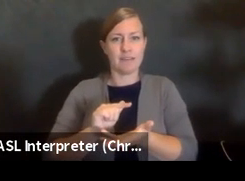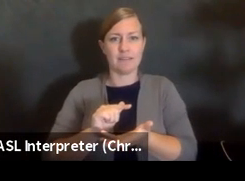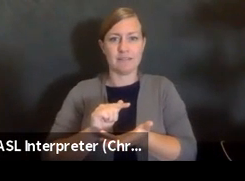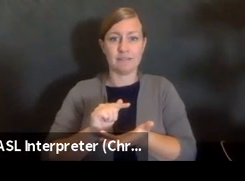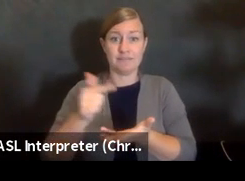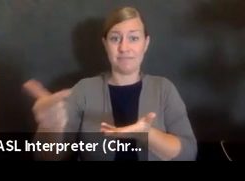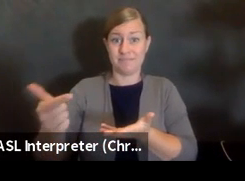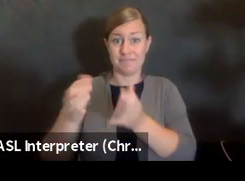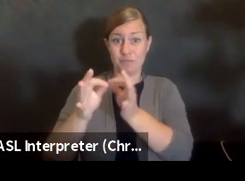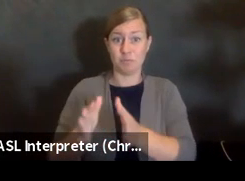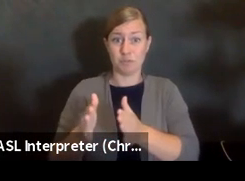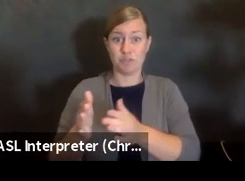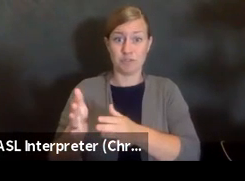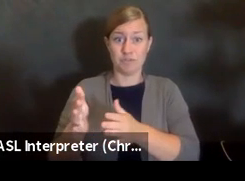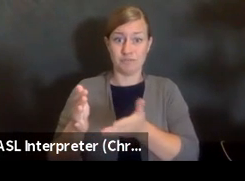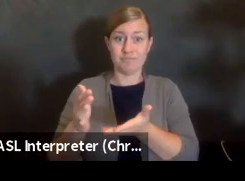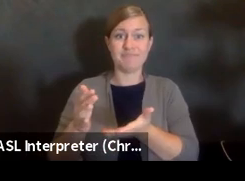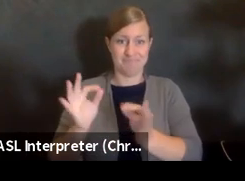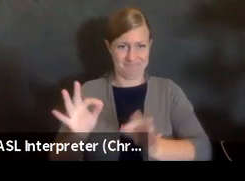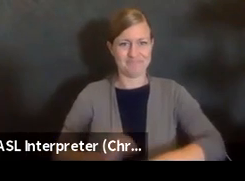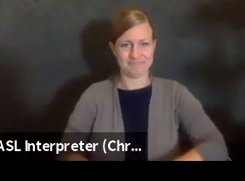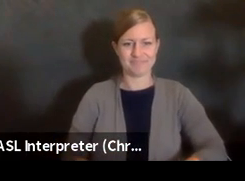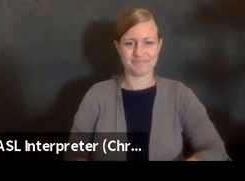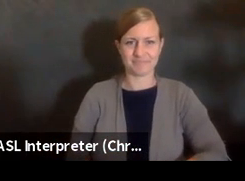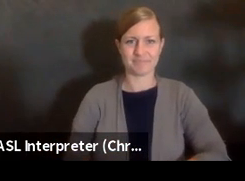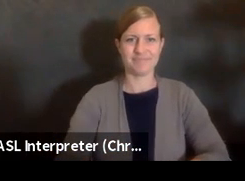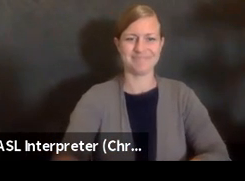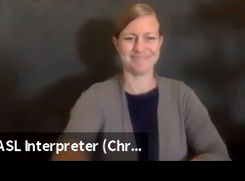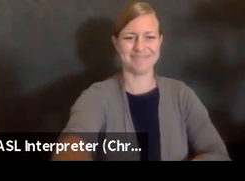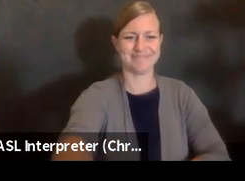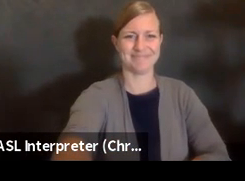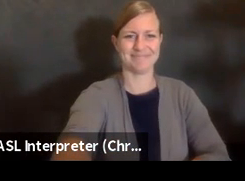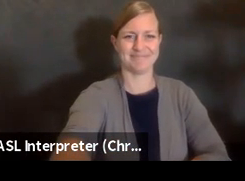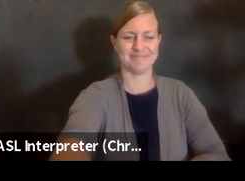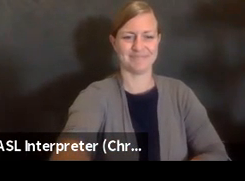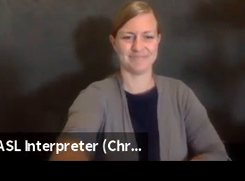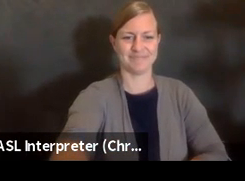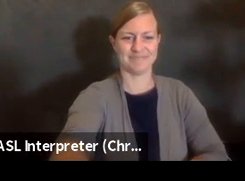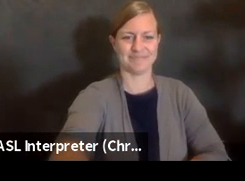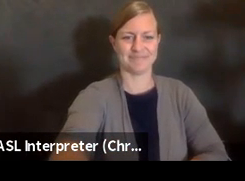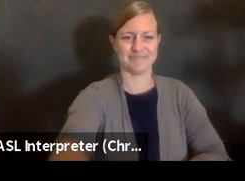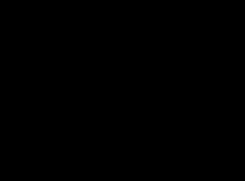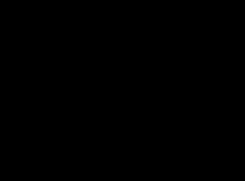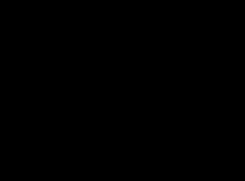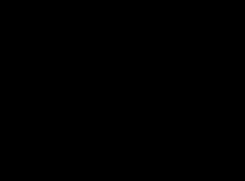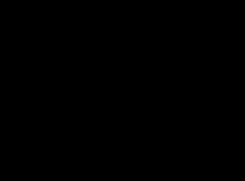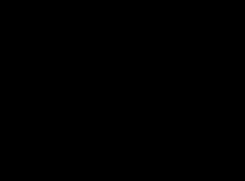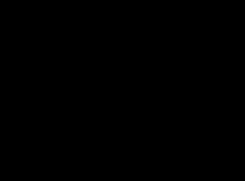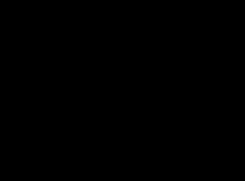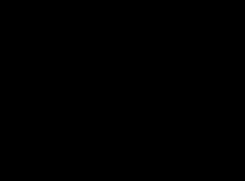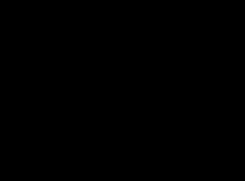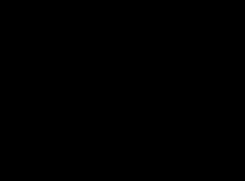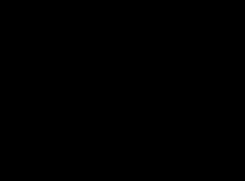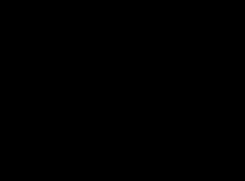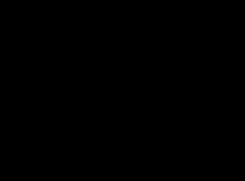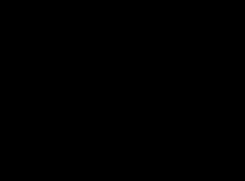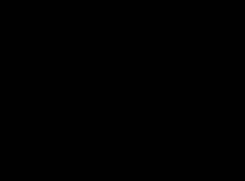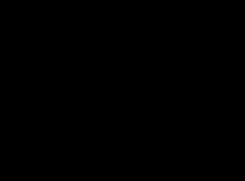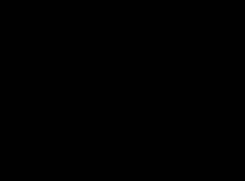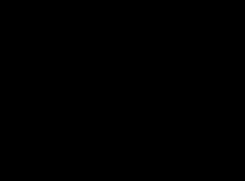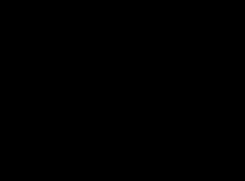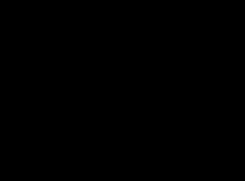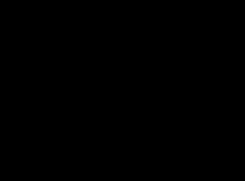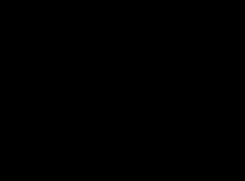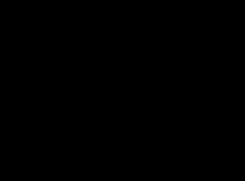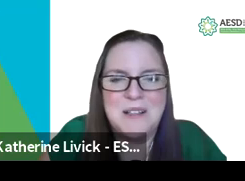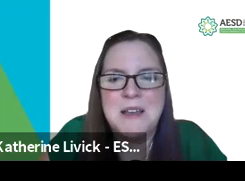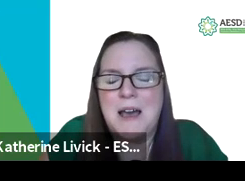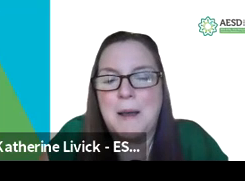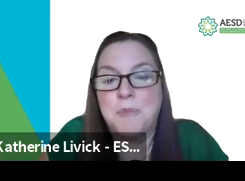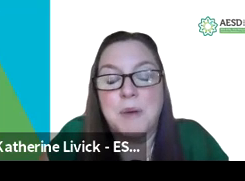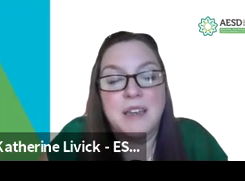Katherine Livick - ESD 112: that. One of the things that I have been known to repeatedly click and request for is a student view option, and we'll talk about that some more later as well. But